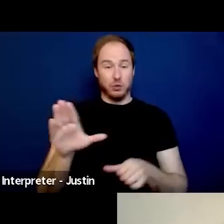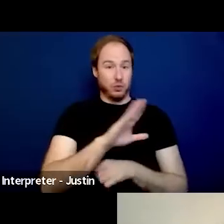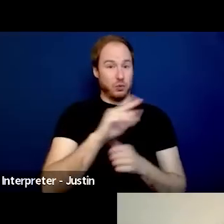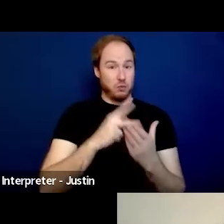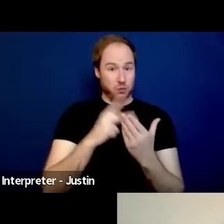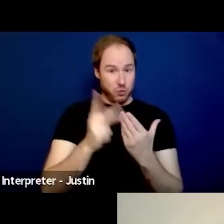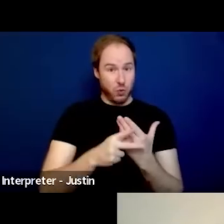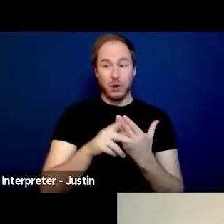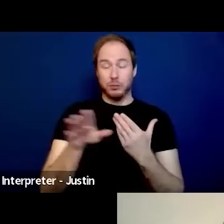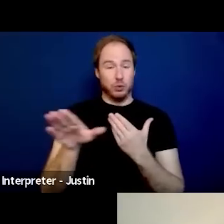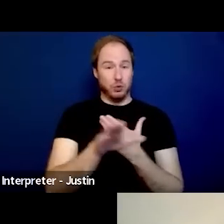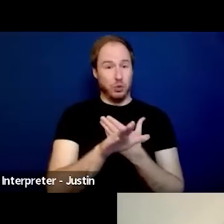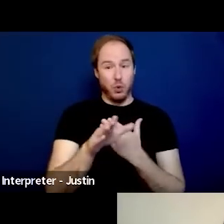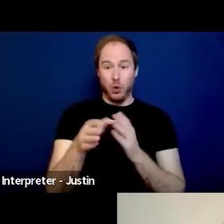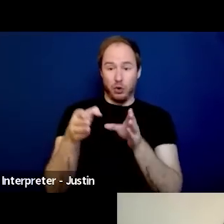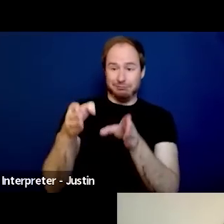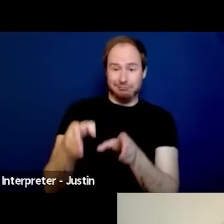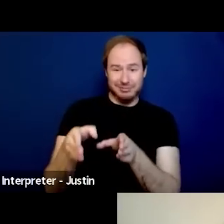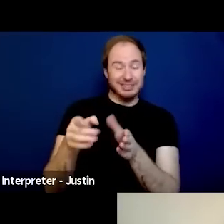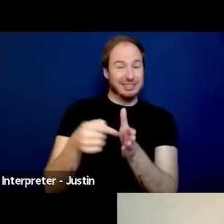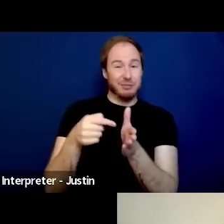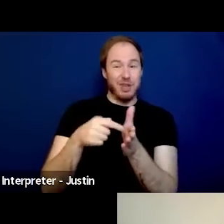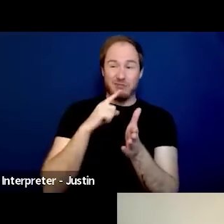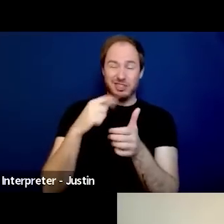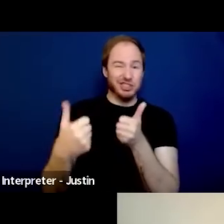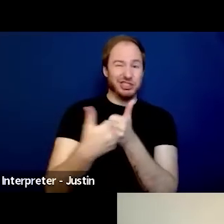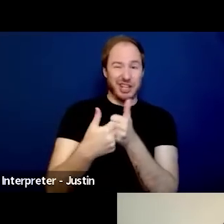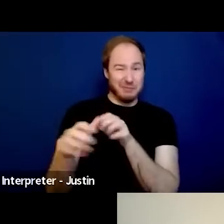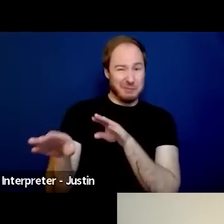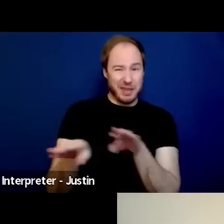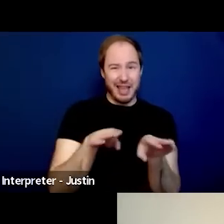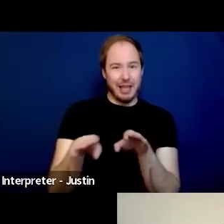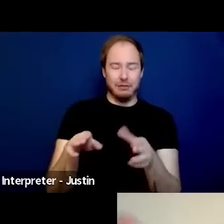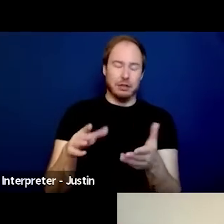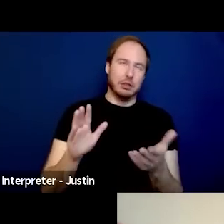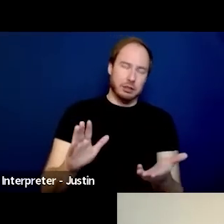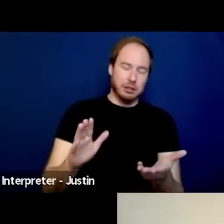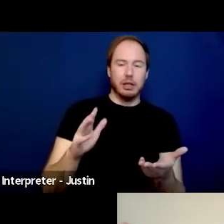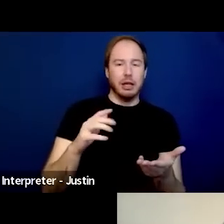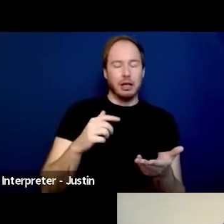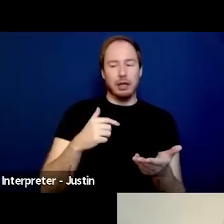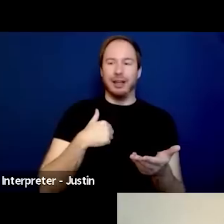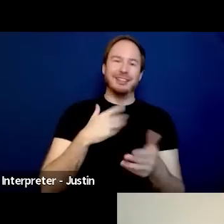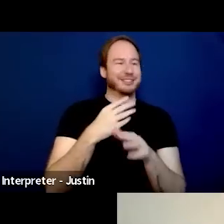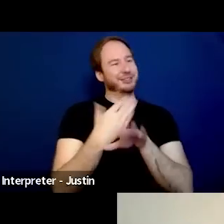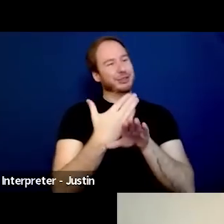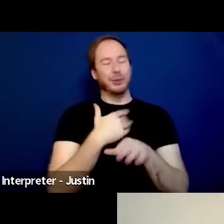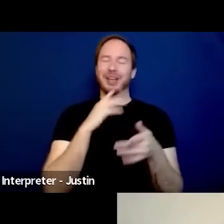that are presenting some very challenging behaviors, it can feel easy... I sit here easily on my Zoom telling you, "Oh, be nice to people,"